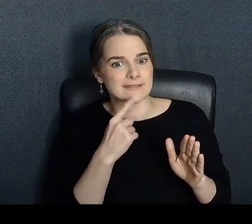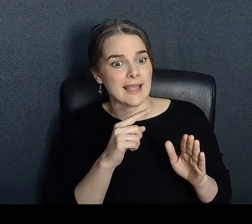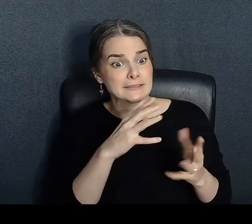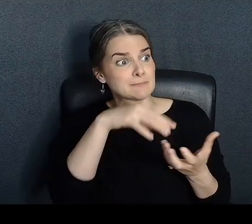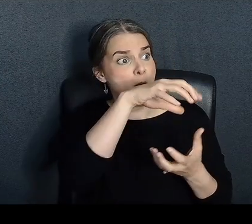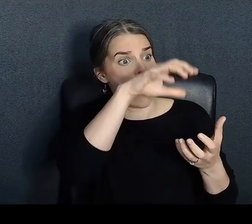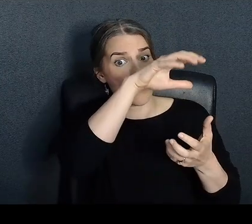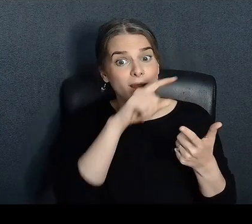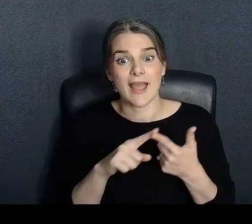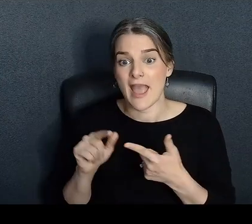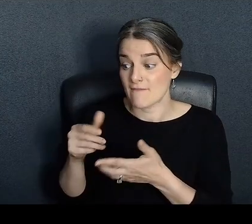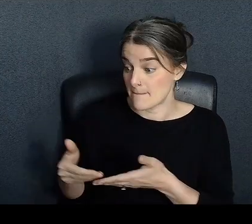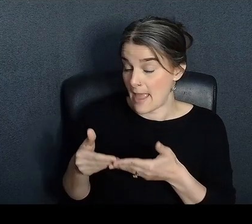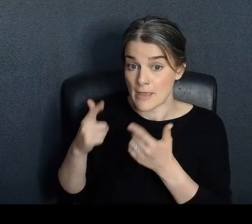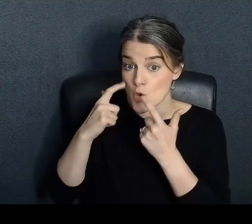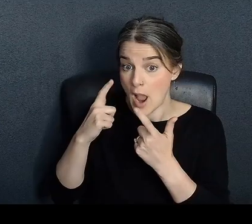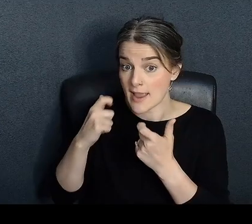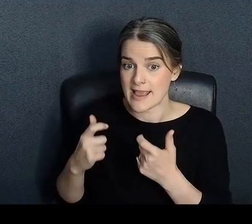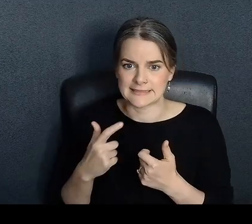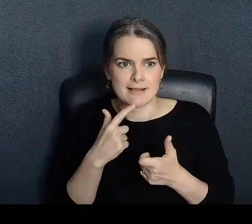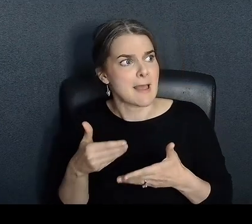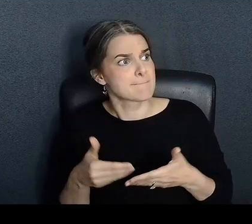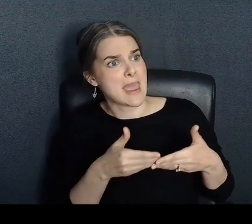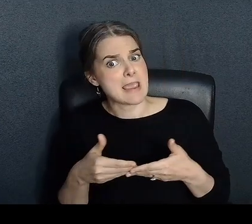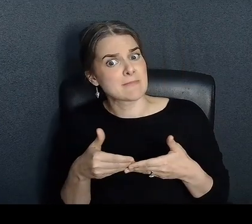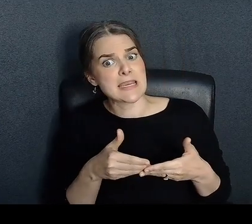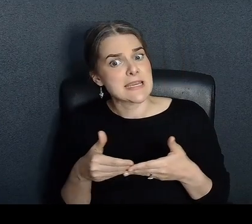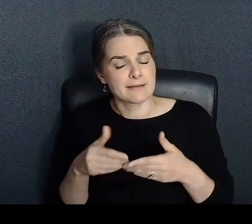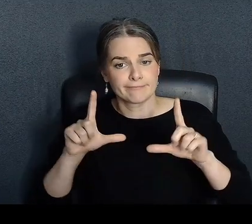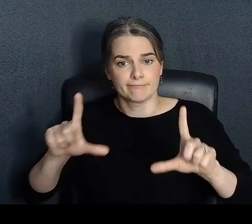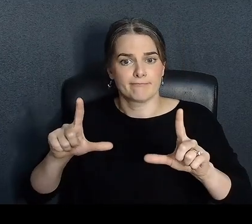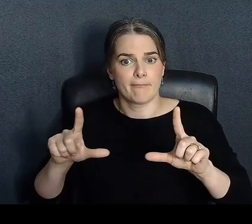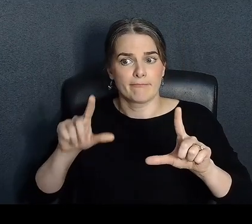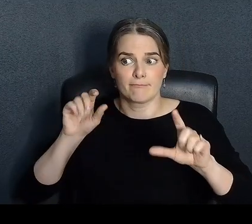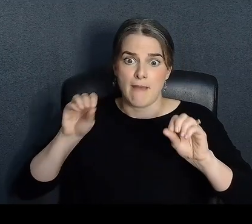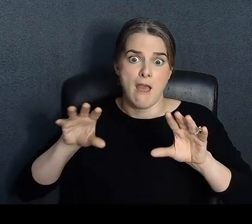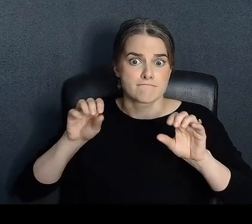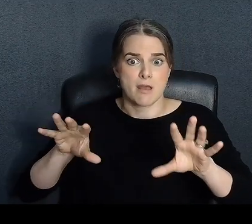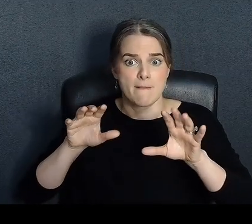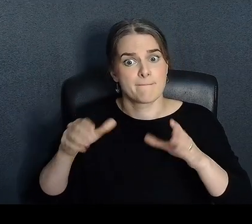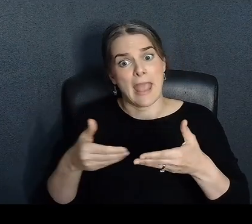So there's some other settings you can go through that.